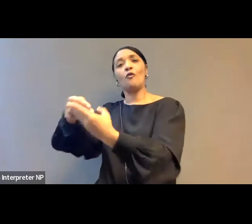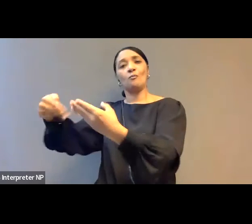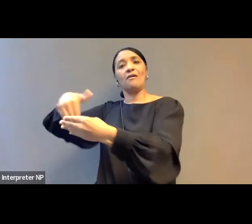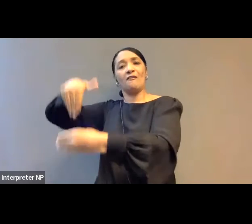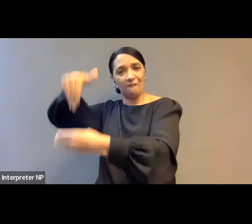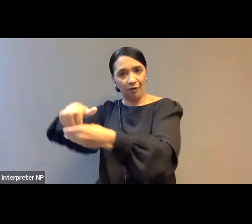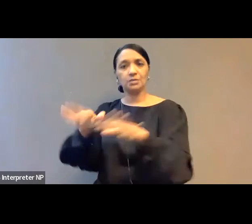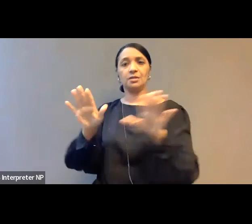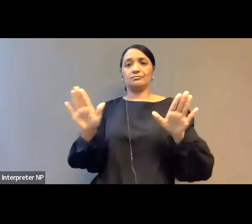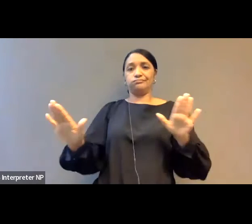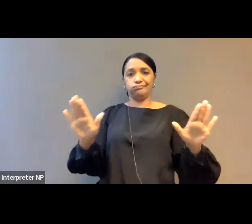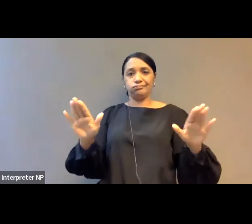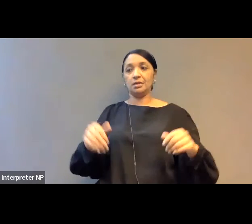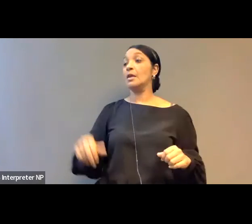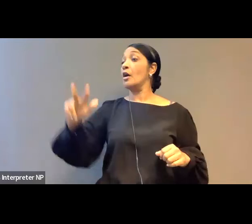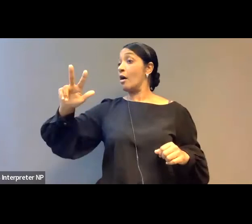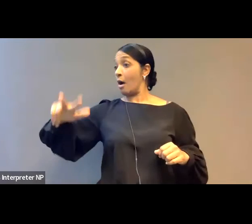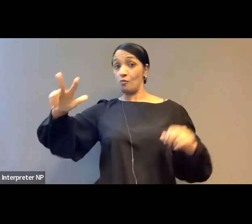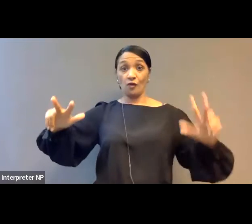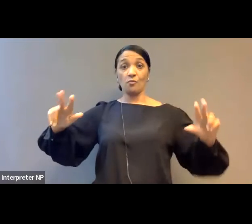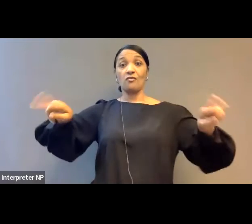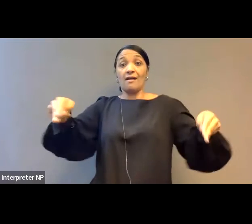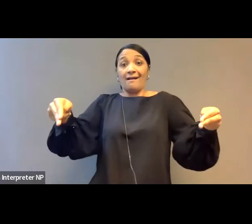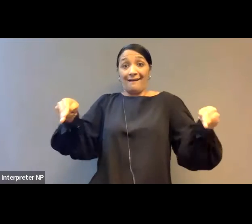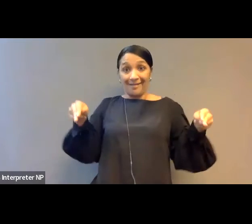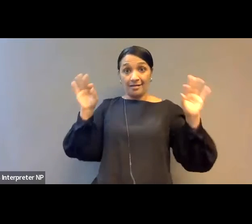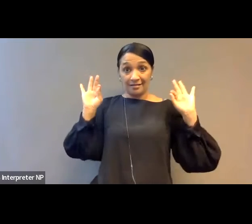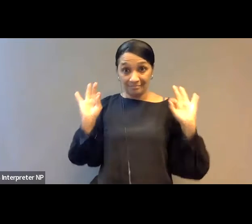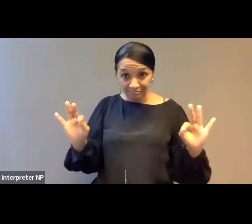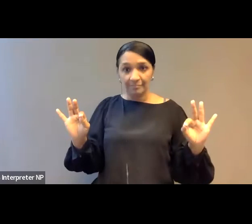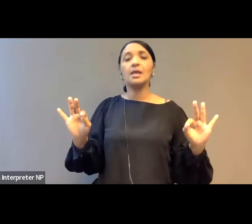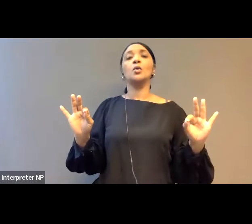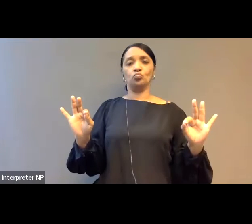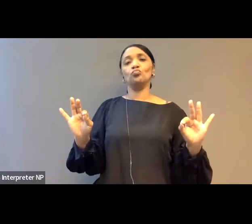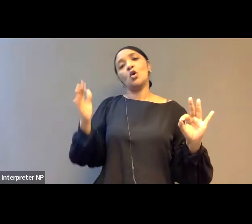Once both approve the final text, then it's the end of their journey.